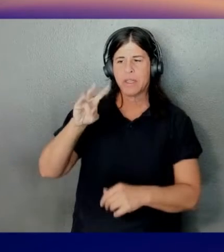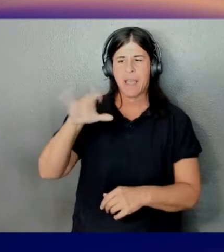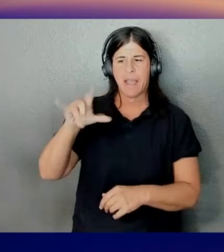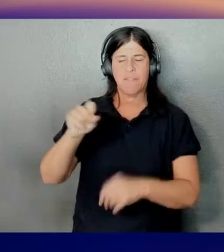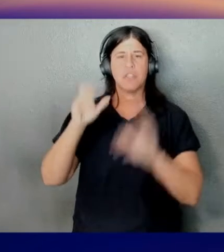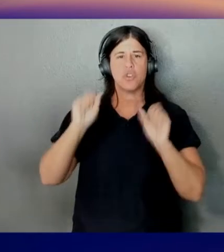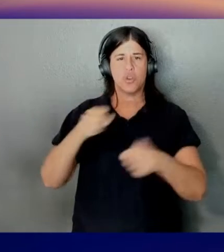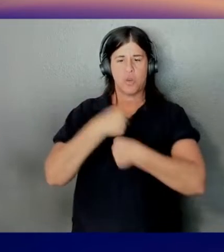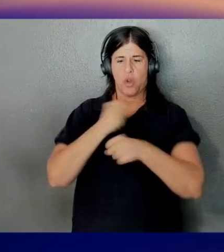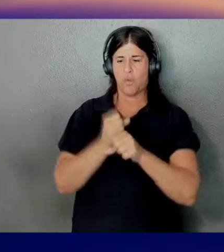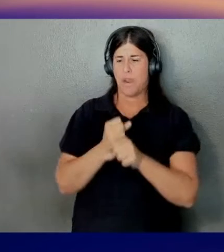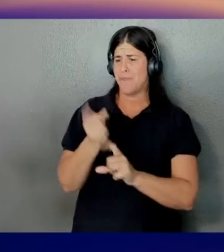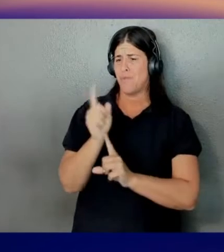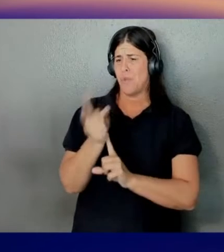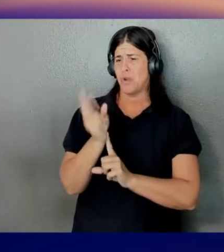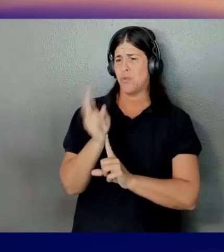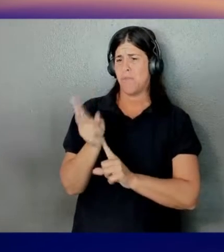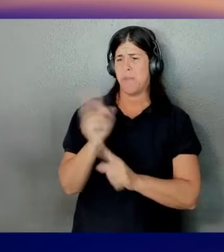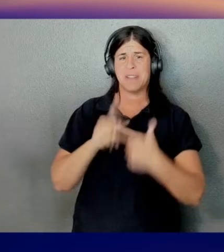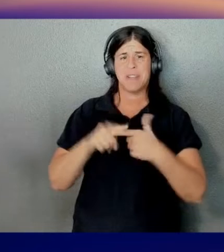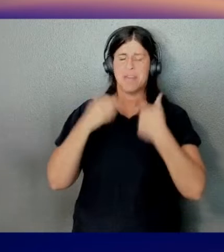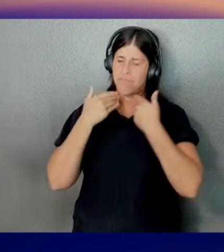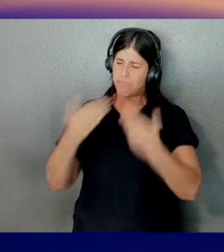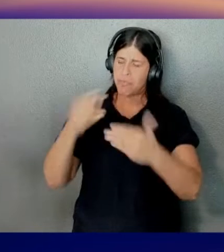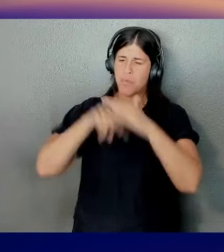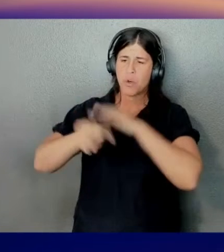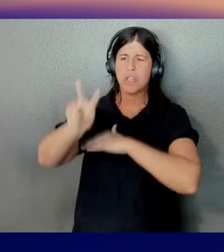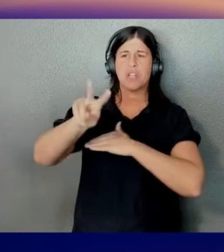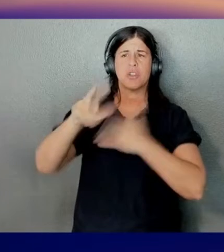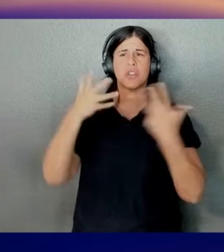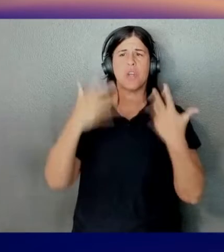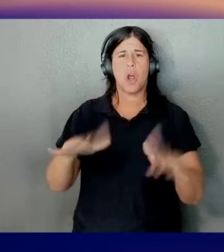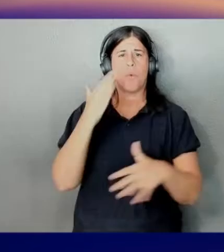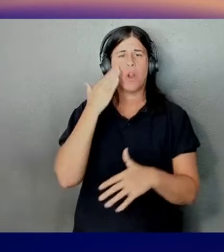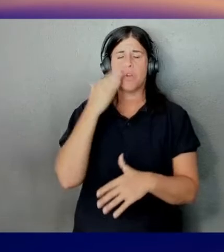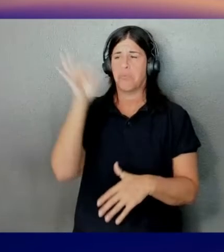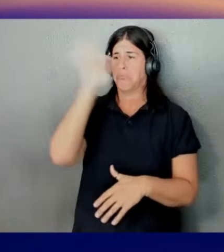and start generating predictions without knowing about the machine learning jargon